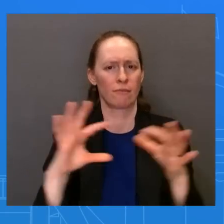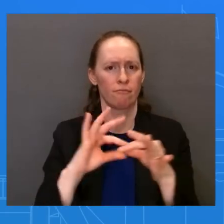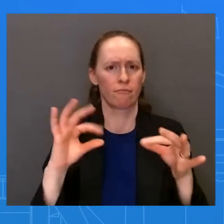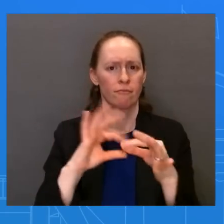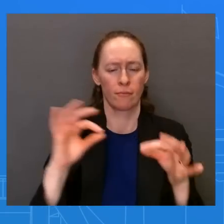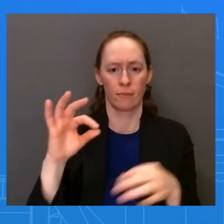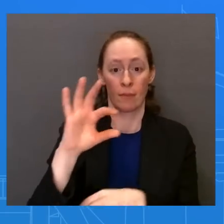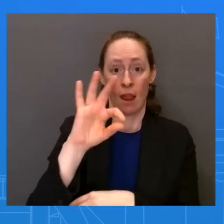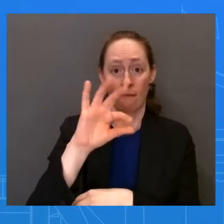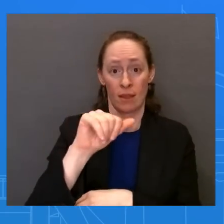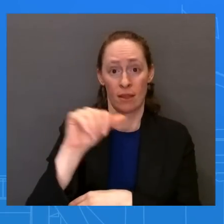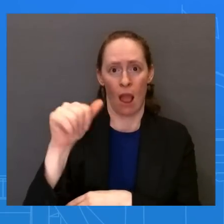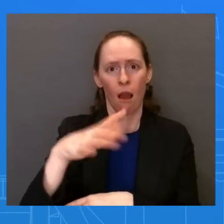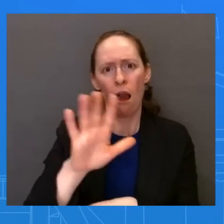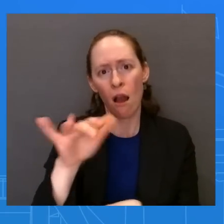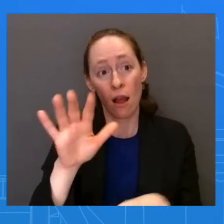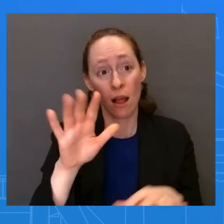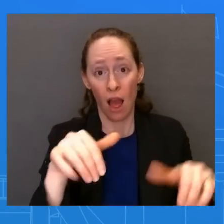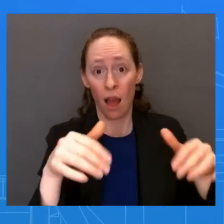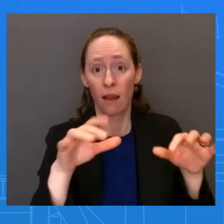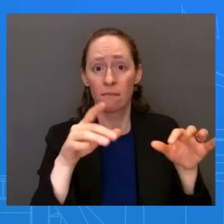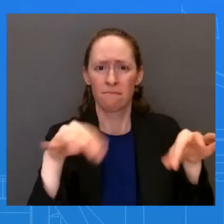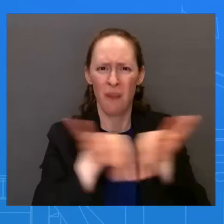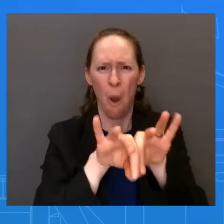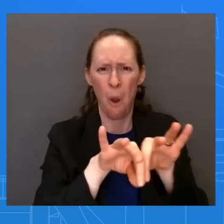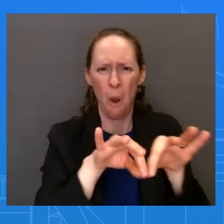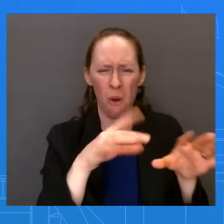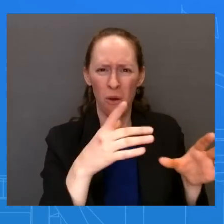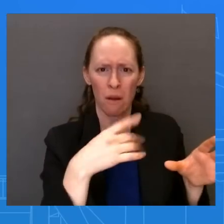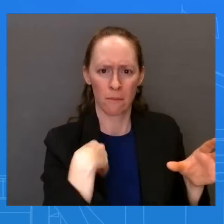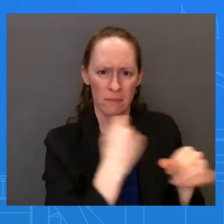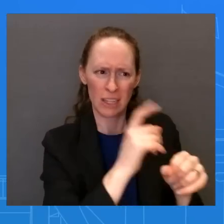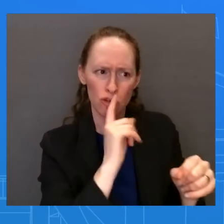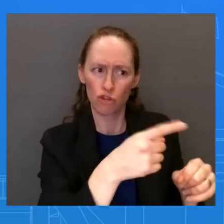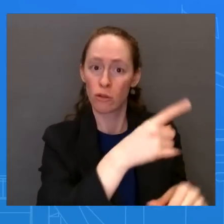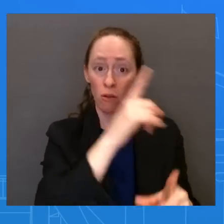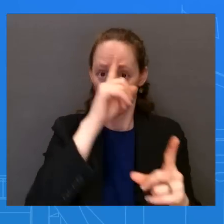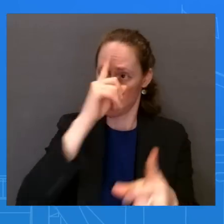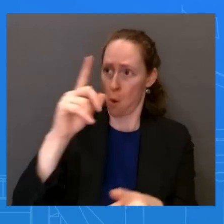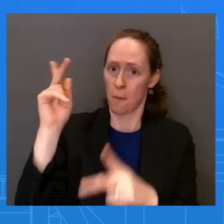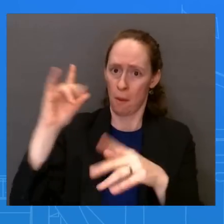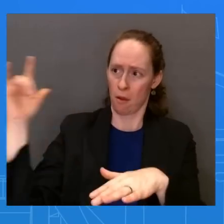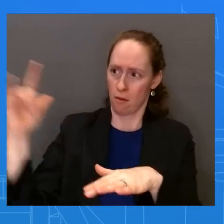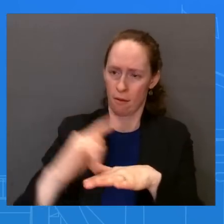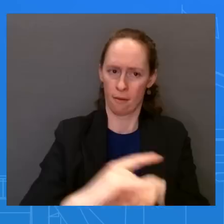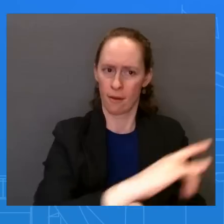And the President has nominated an experienced, qualified candidate who currently runs one of the busiest ports --